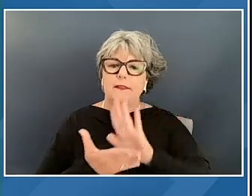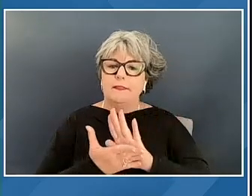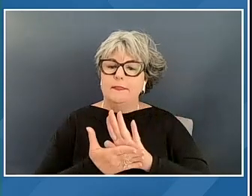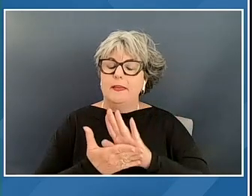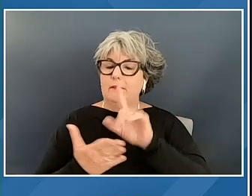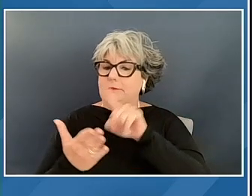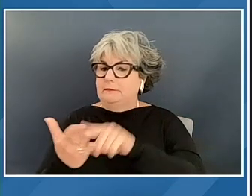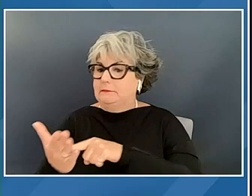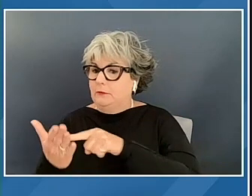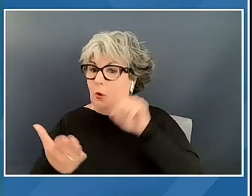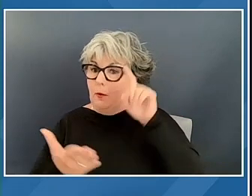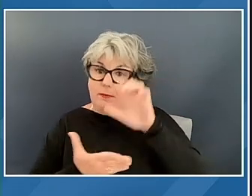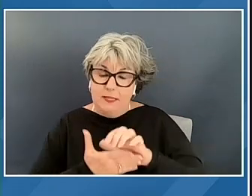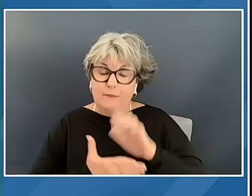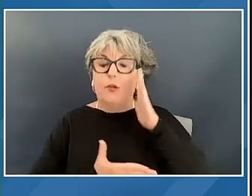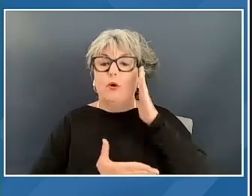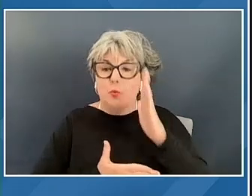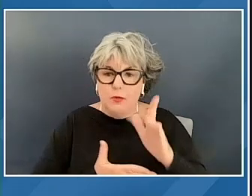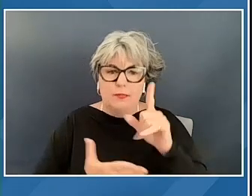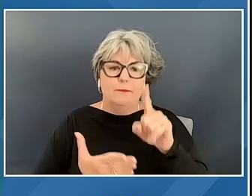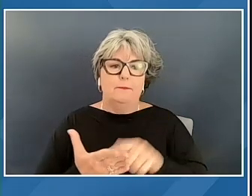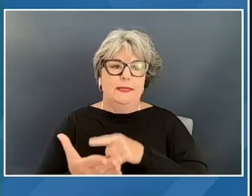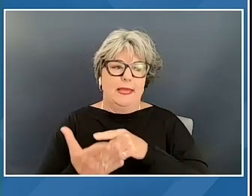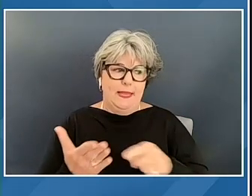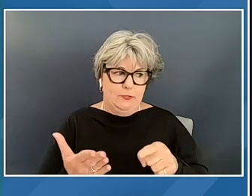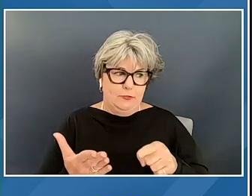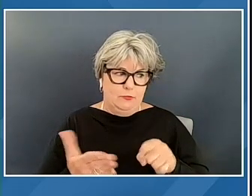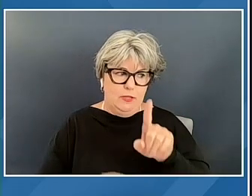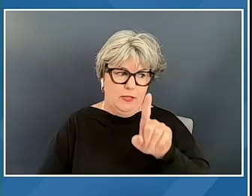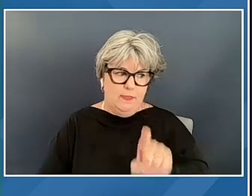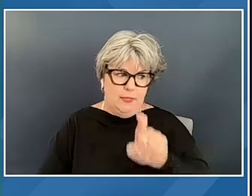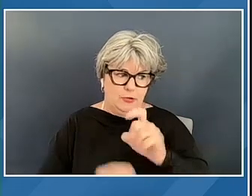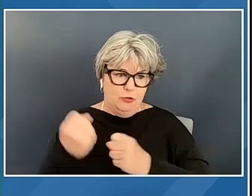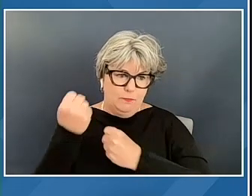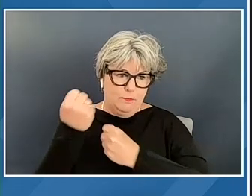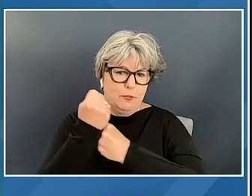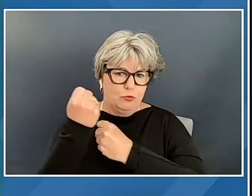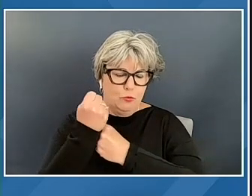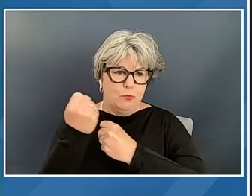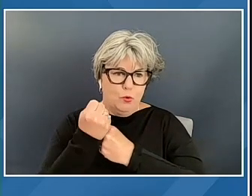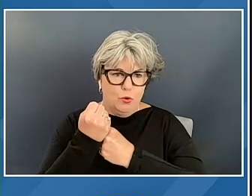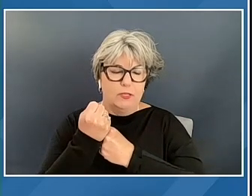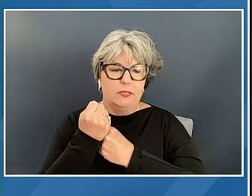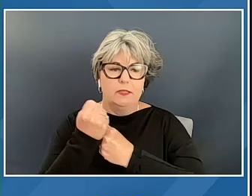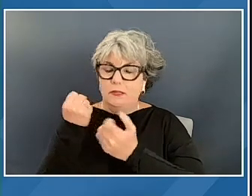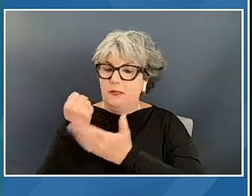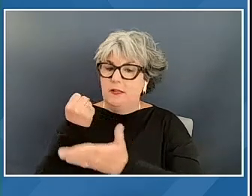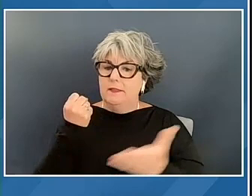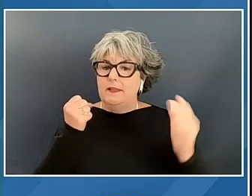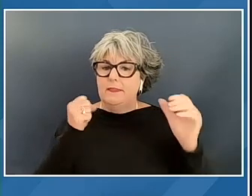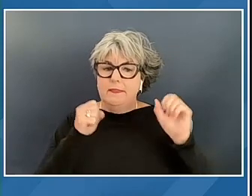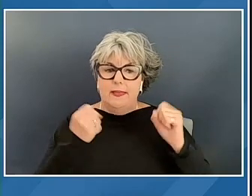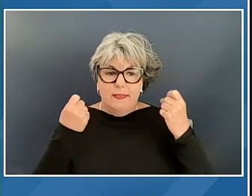going to be canceled should be supported, and making sure that they are able to achieve it through whatever program is